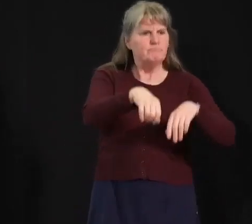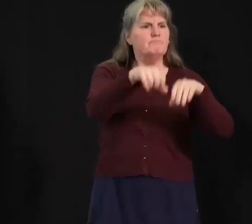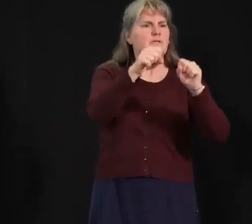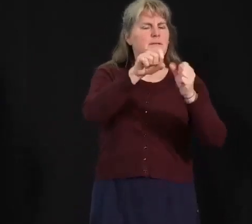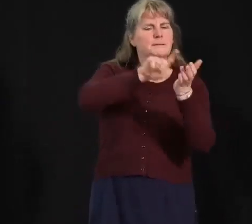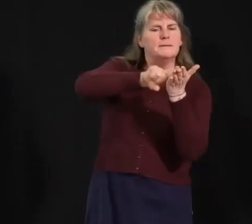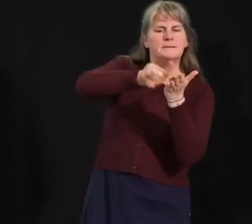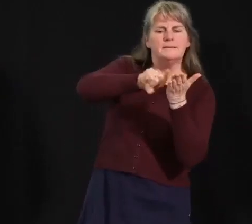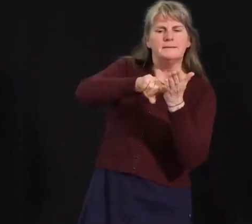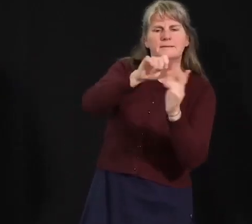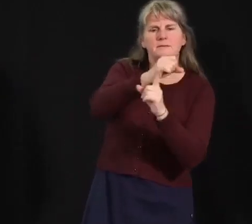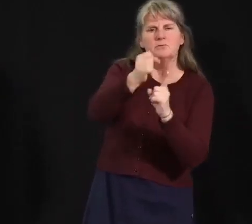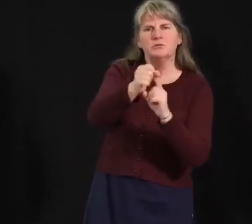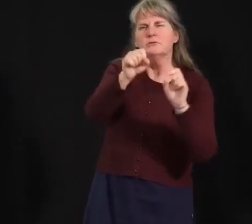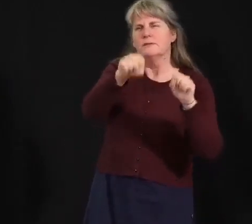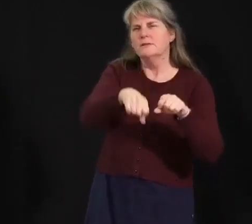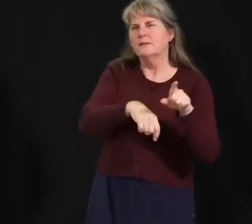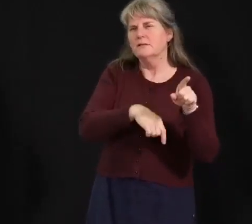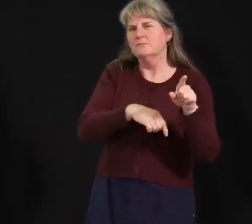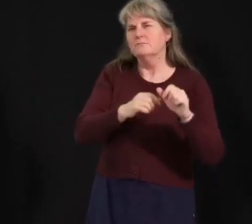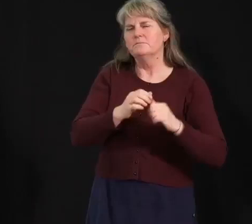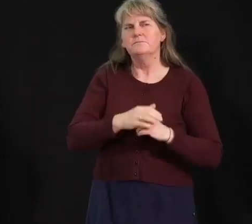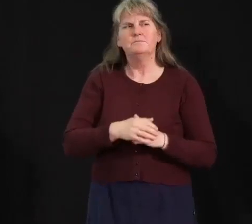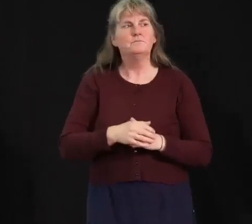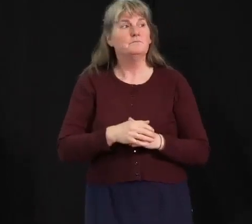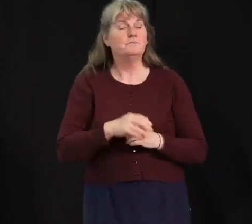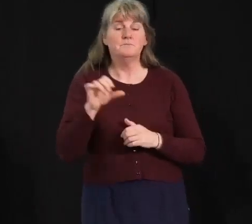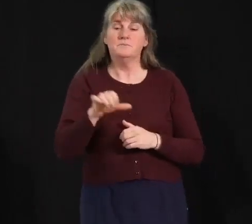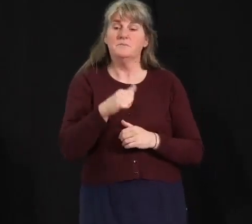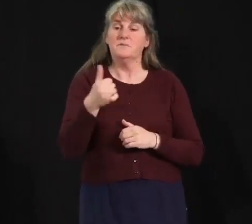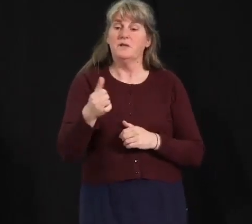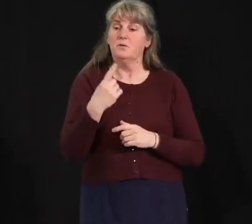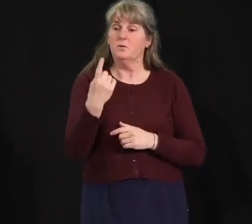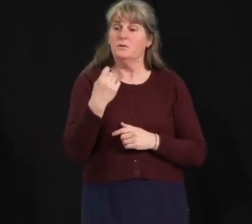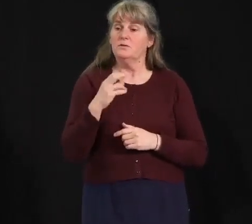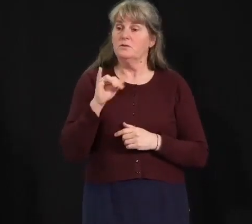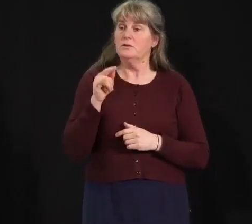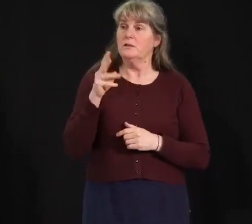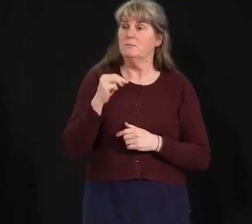a concern, to report a concern